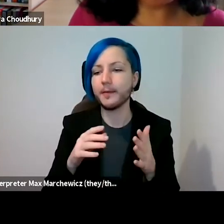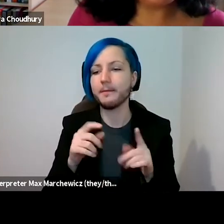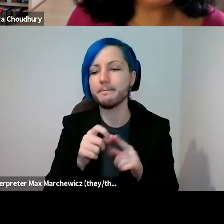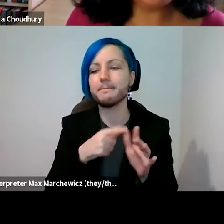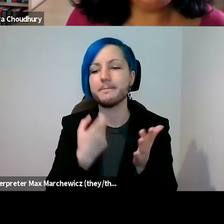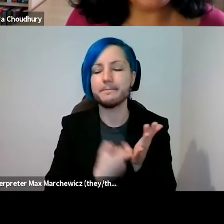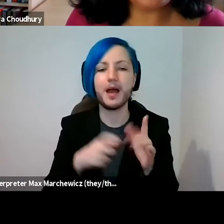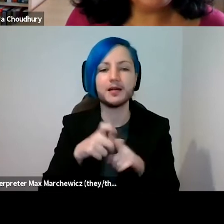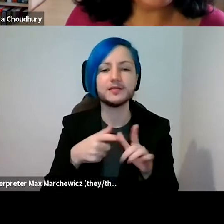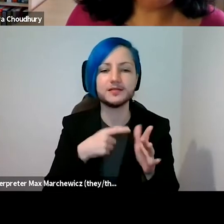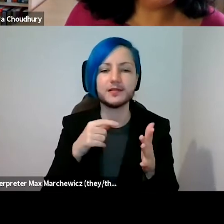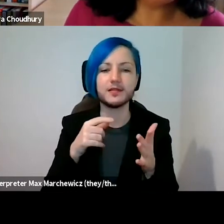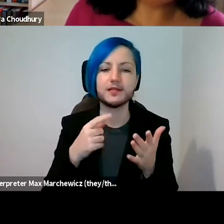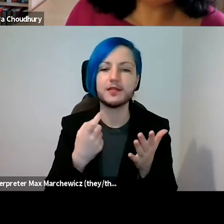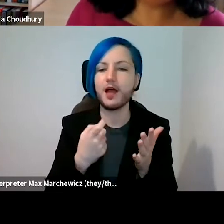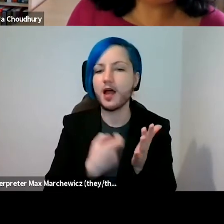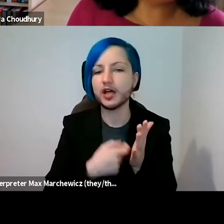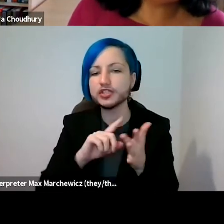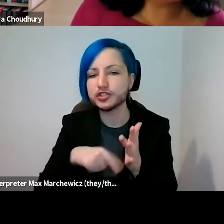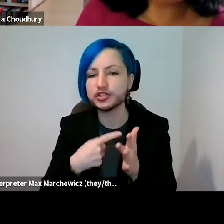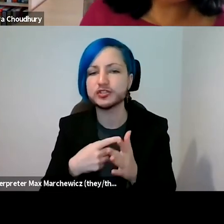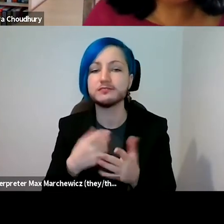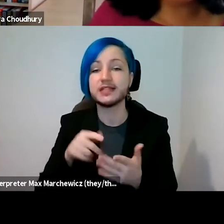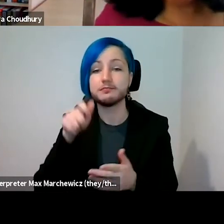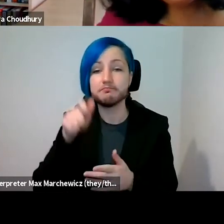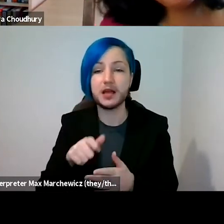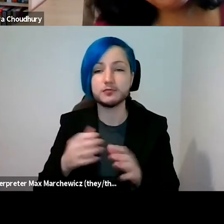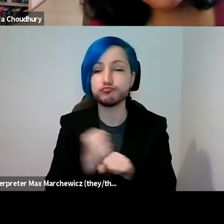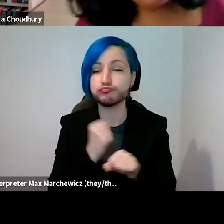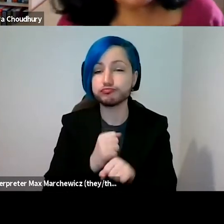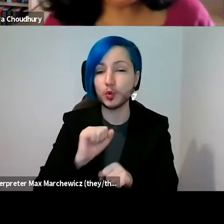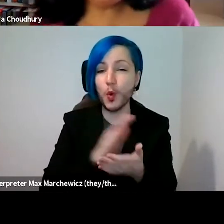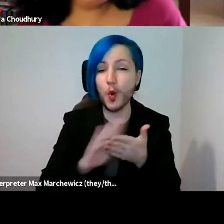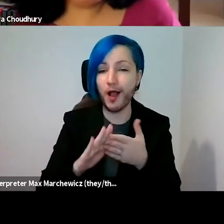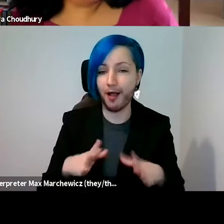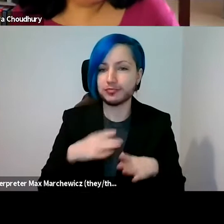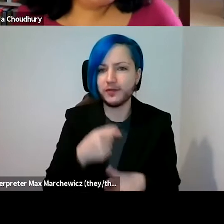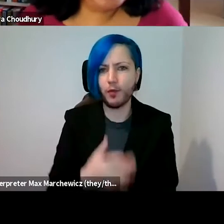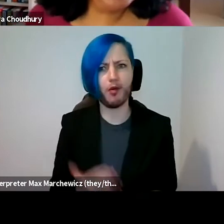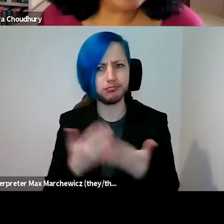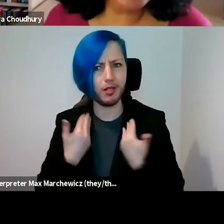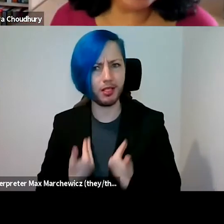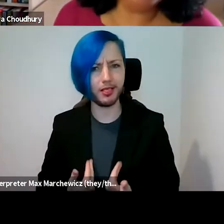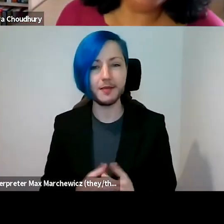who prepared your hookah, and brought it to you. Oh, the luxury. Well, I absolutely love his striking dress and turban,